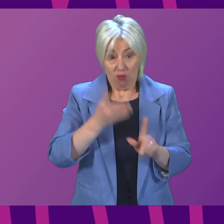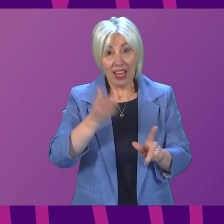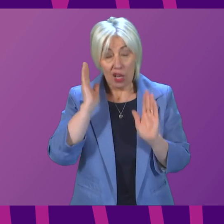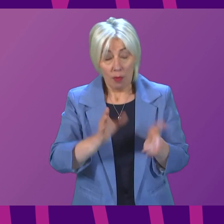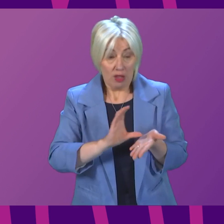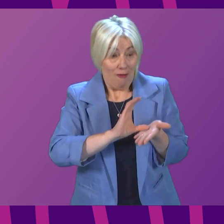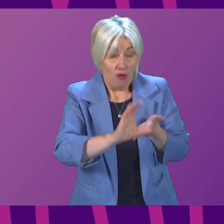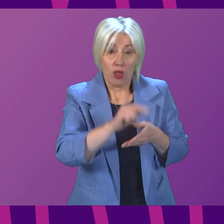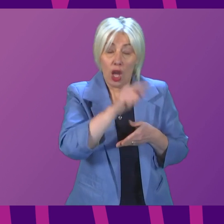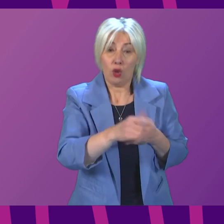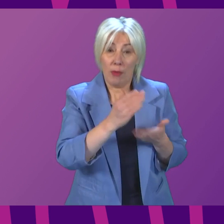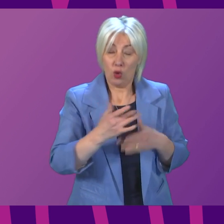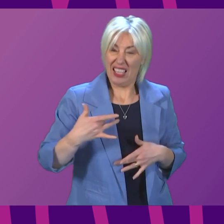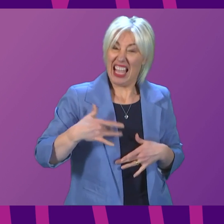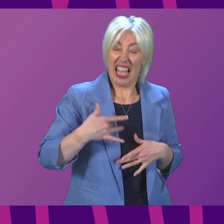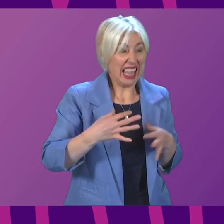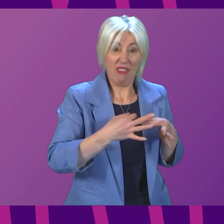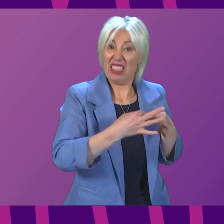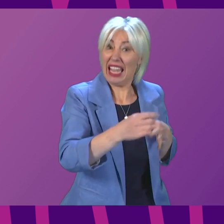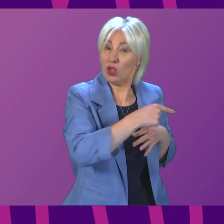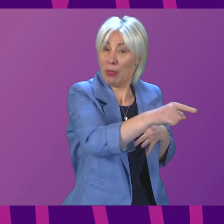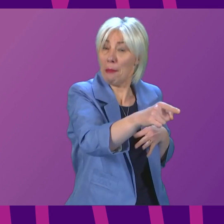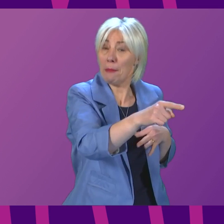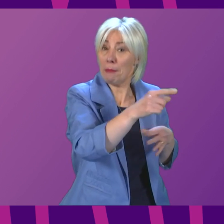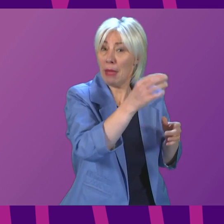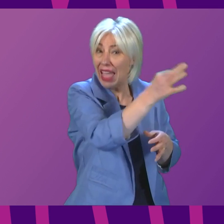the lifeline ferry network, and that is underlined by the commitment, to which I have already